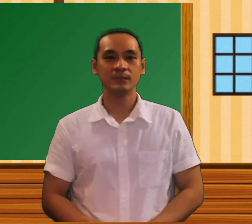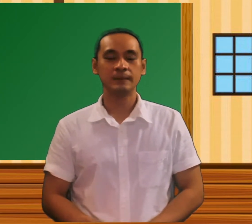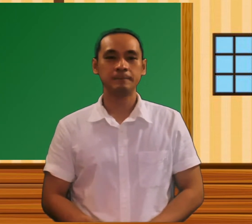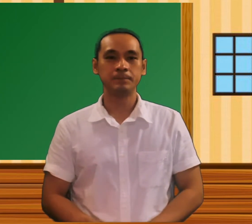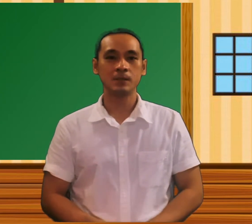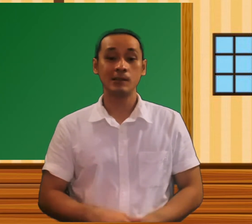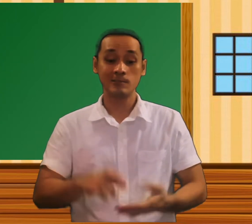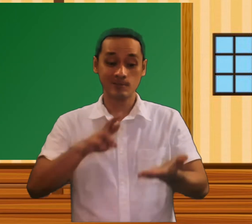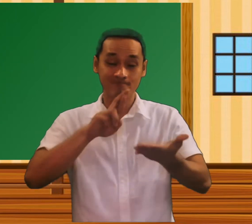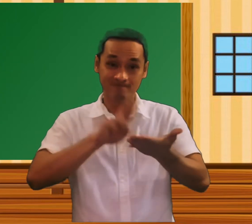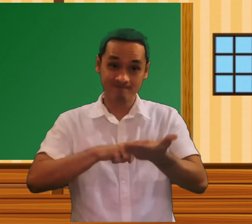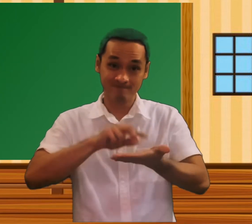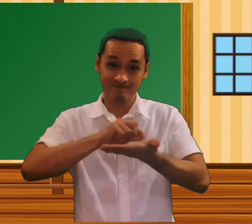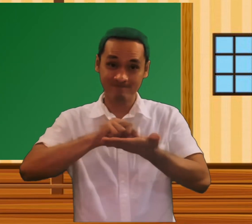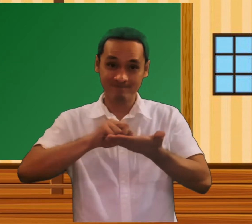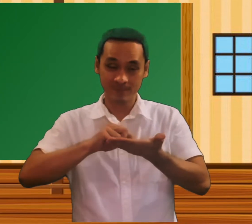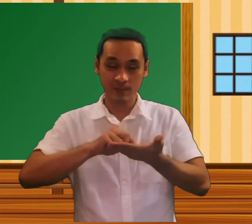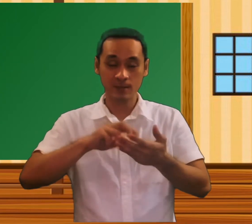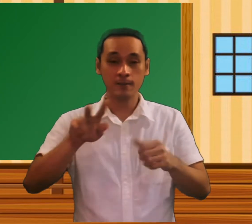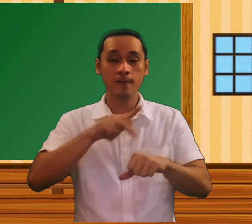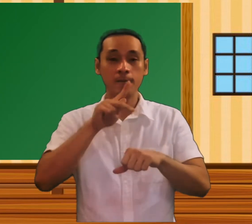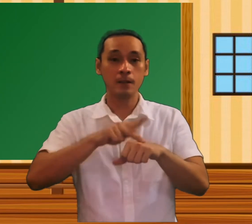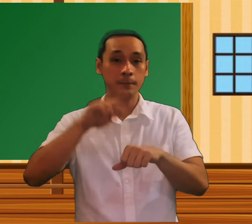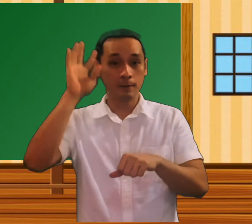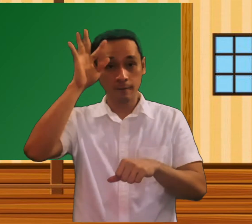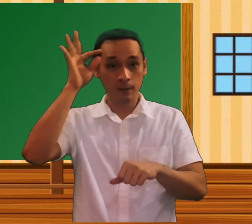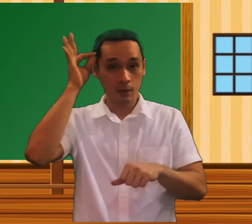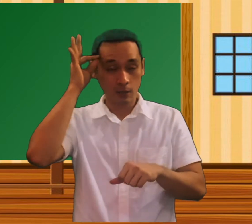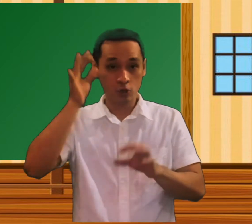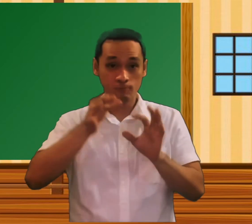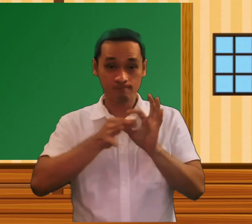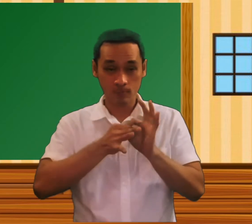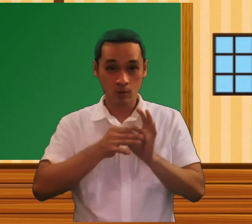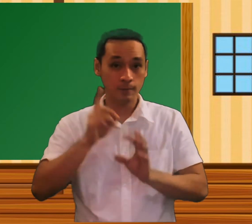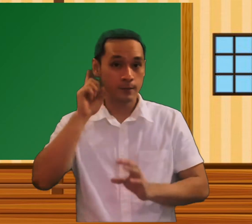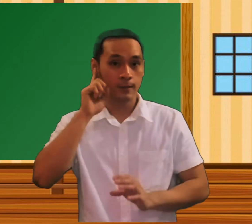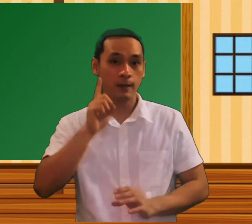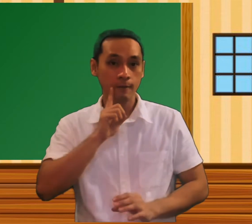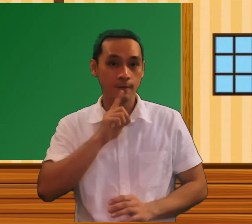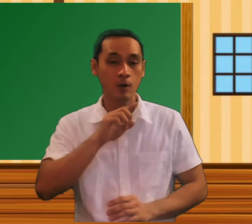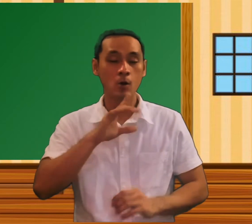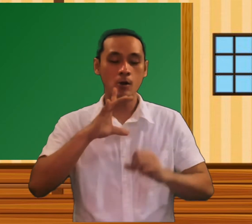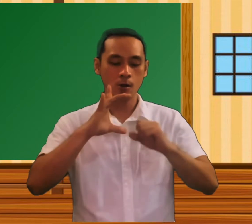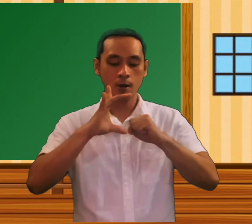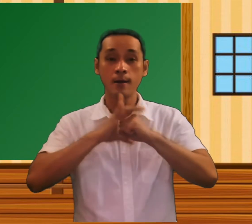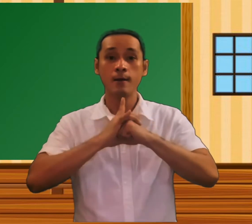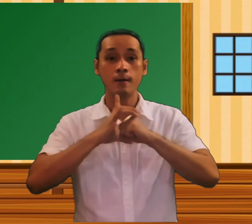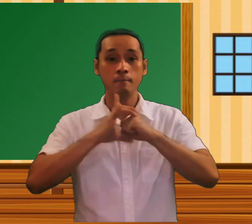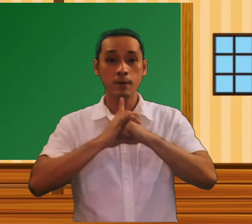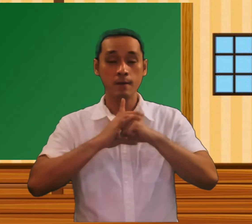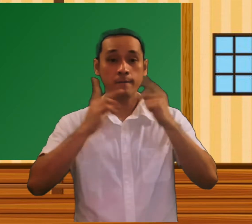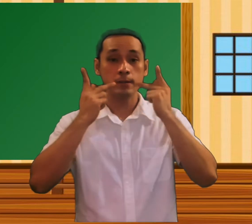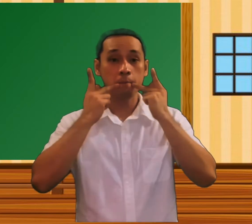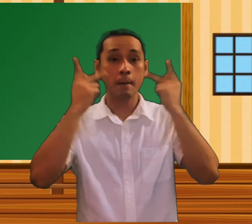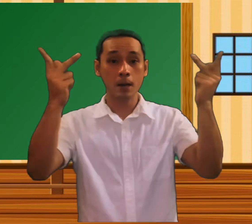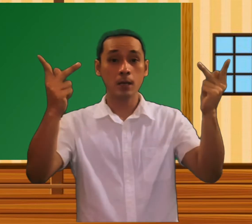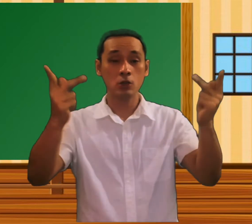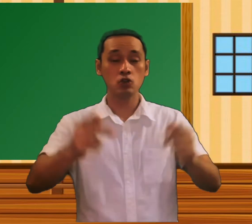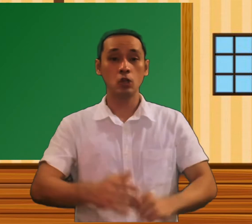as pointed out in the philippine federation of the deaf or pfd publication